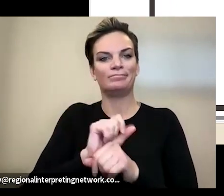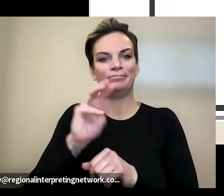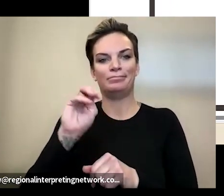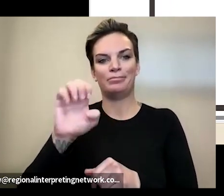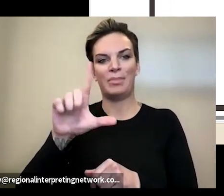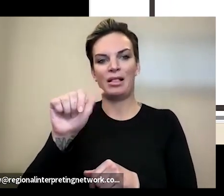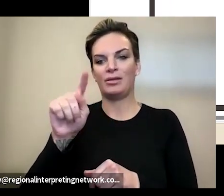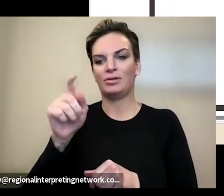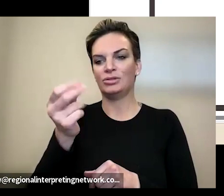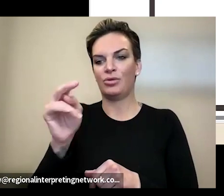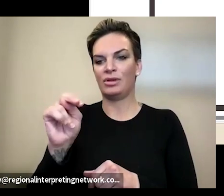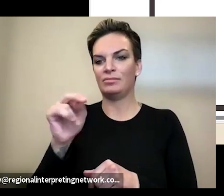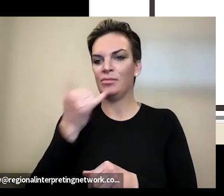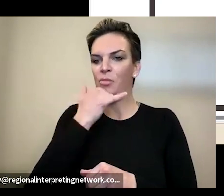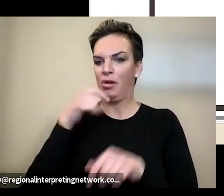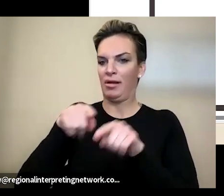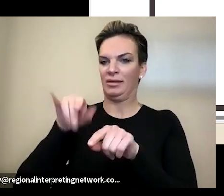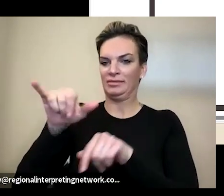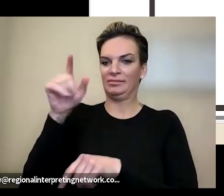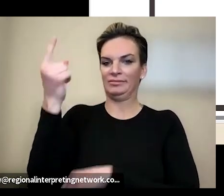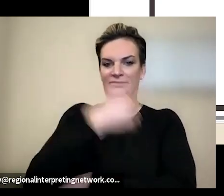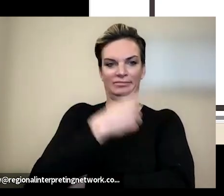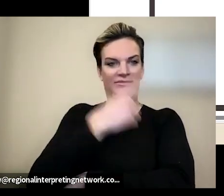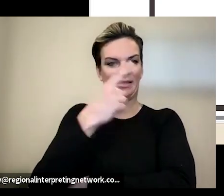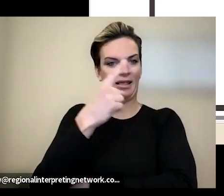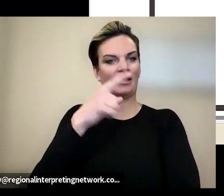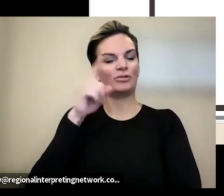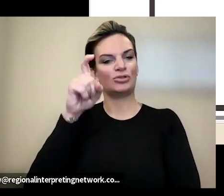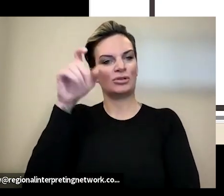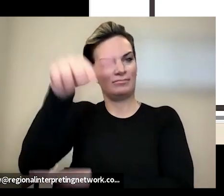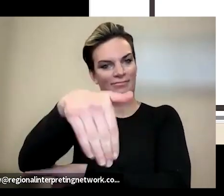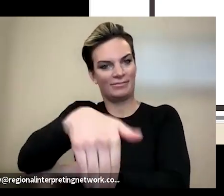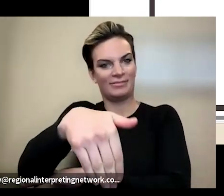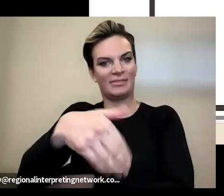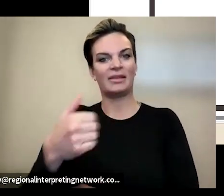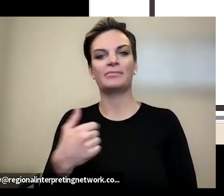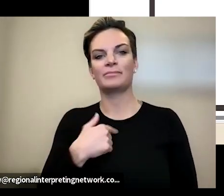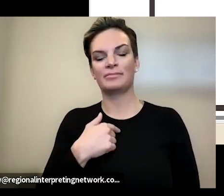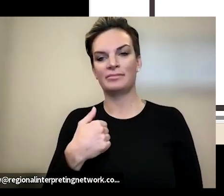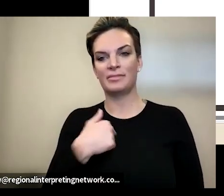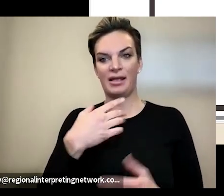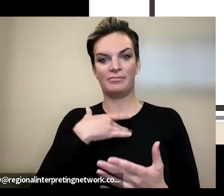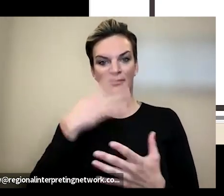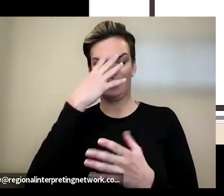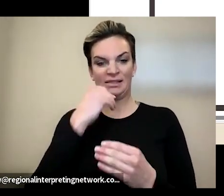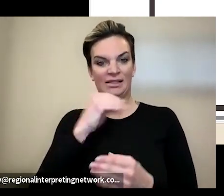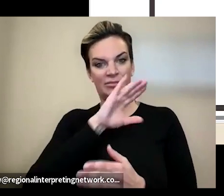over what it even should be when you're sleeping at noon, so I was waking sleeping all day not or